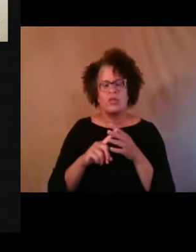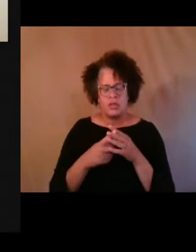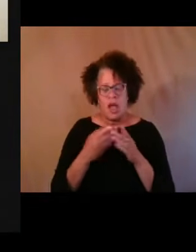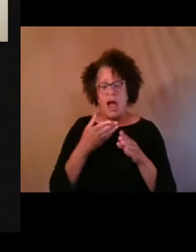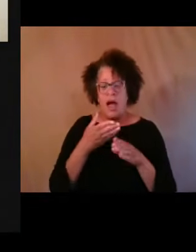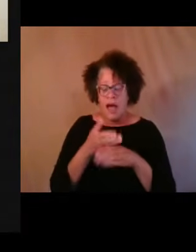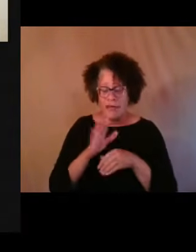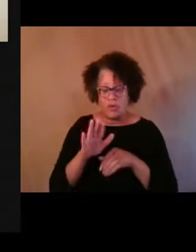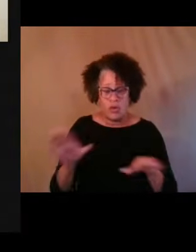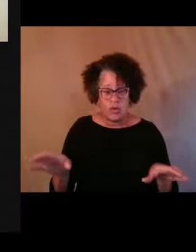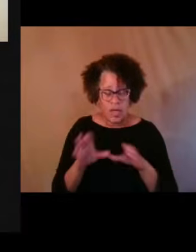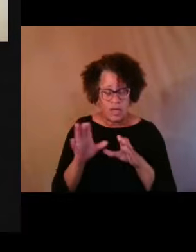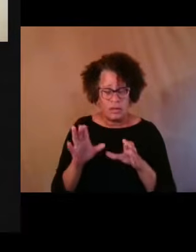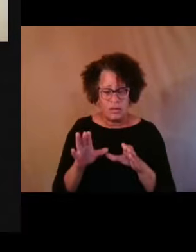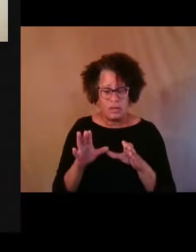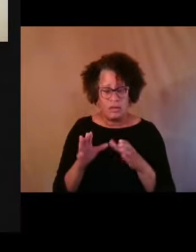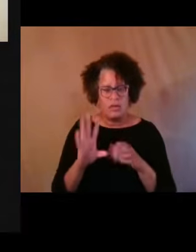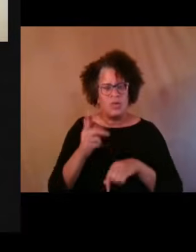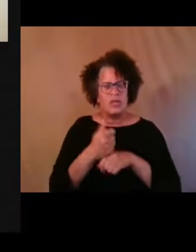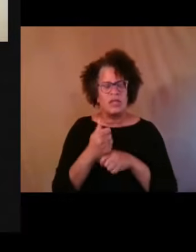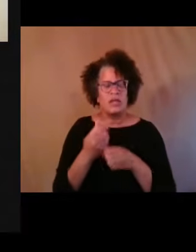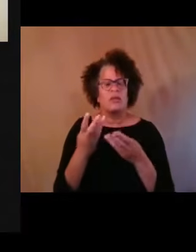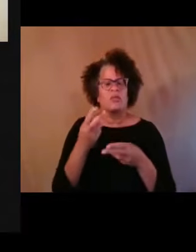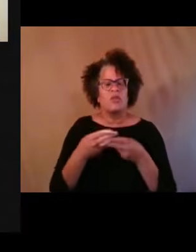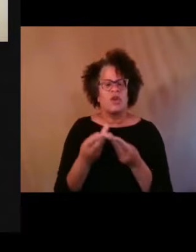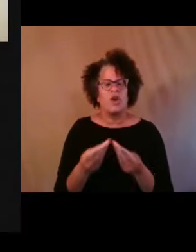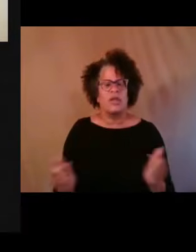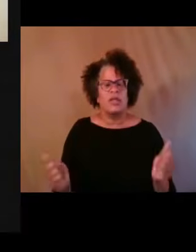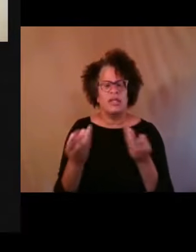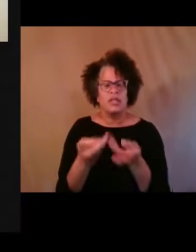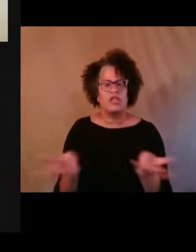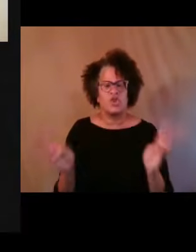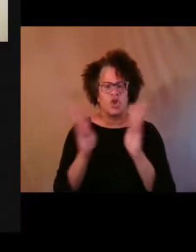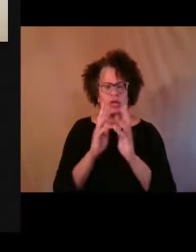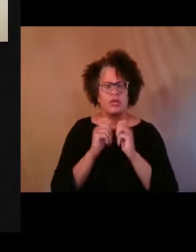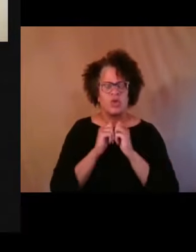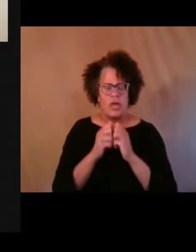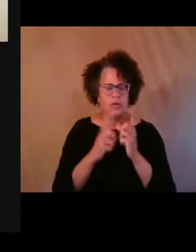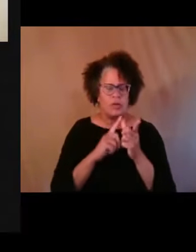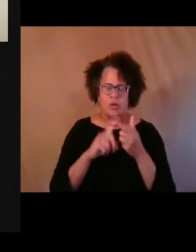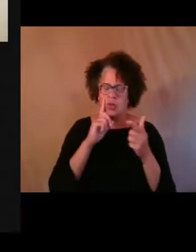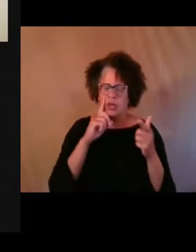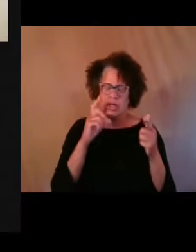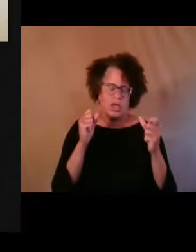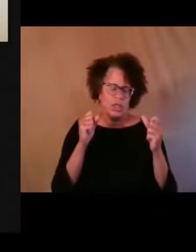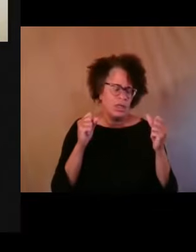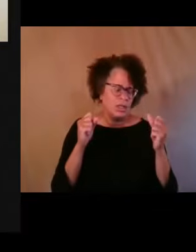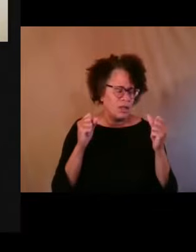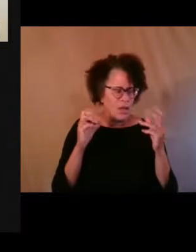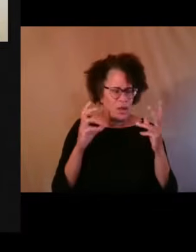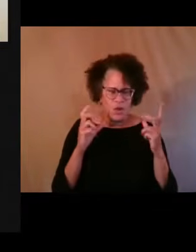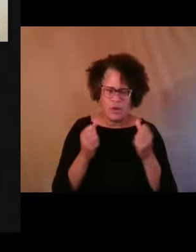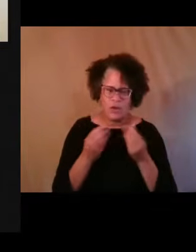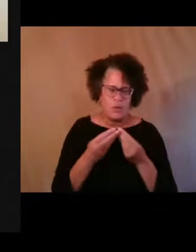just holding healing circles together. And incredible, incredible healing came out of that